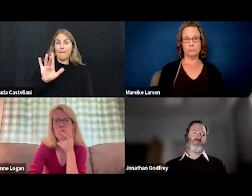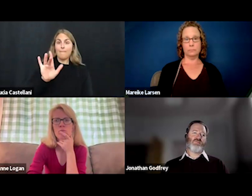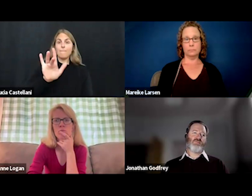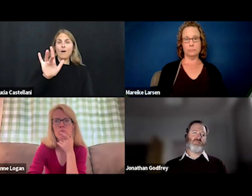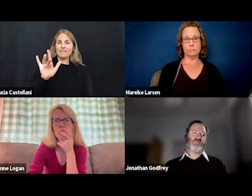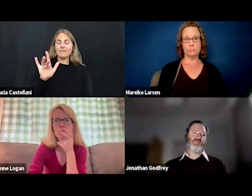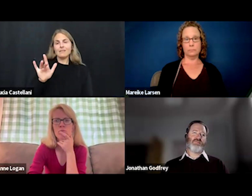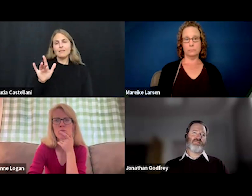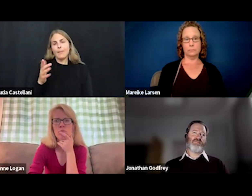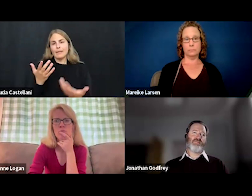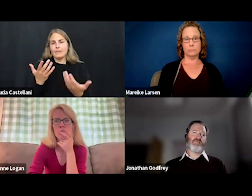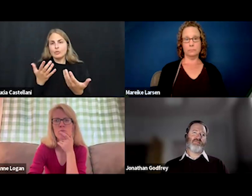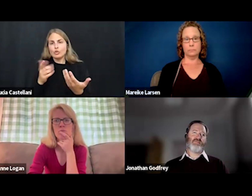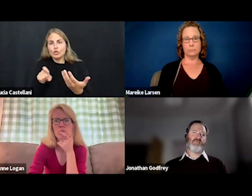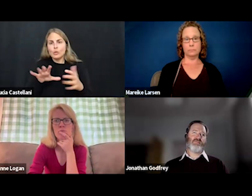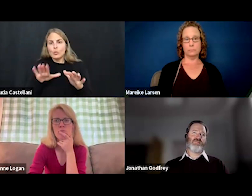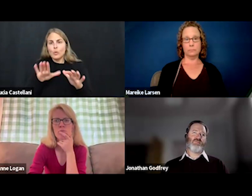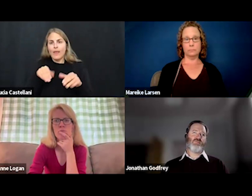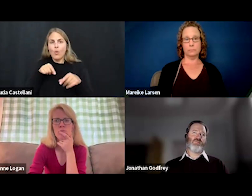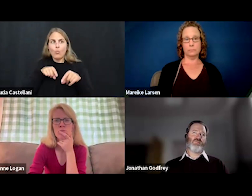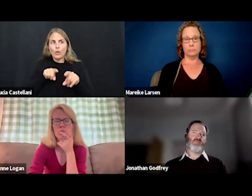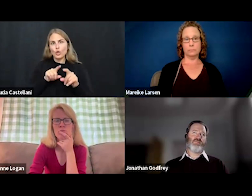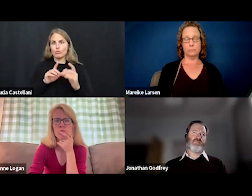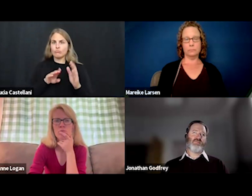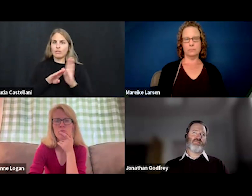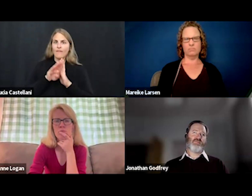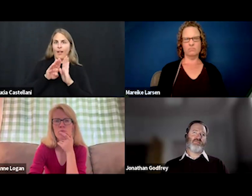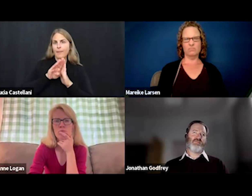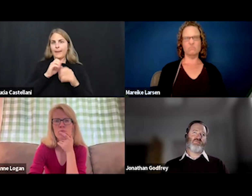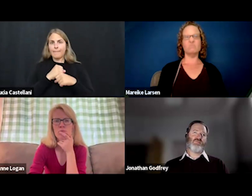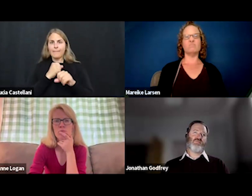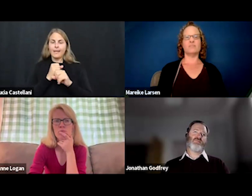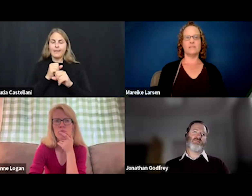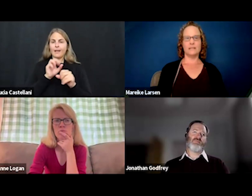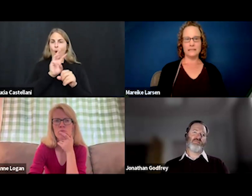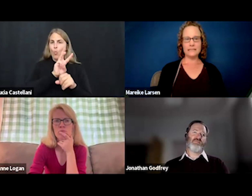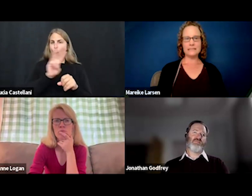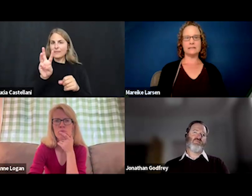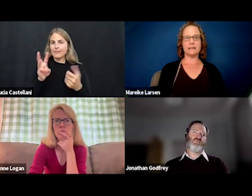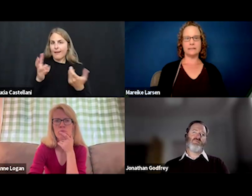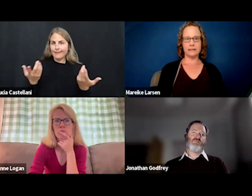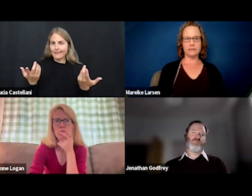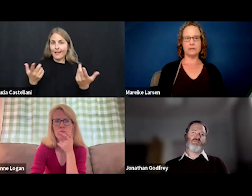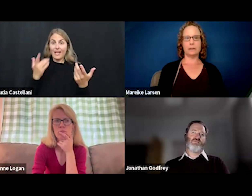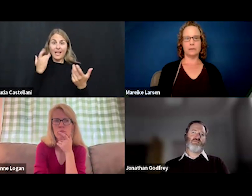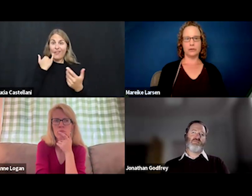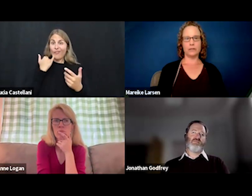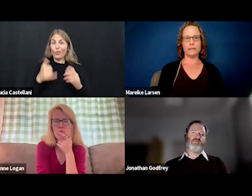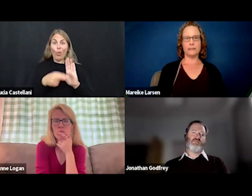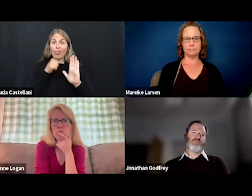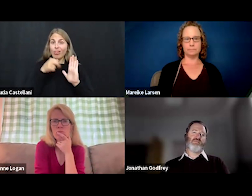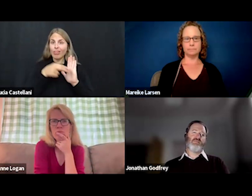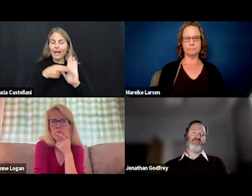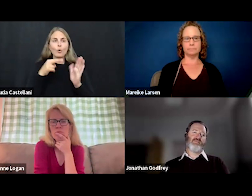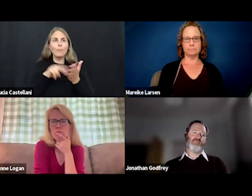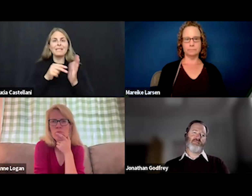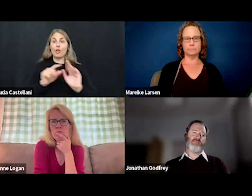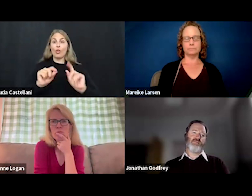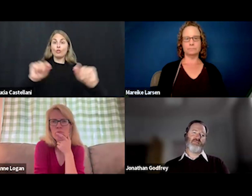and unlabeled buttons cause a screen reader user to not know what a particular button does.